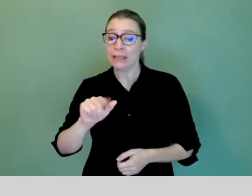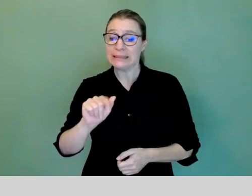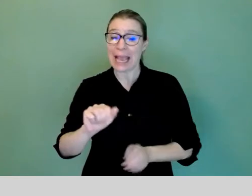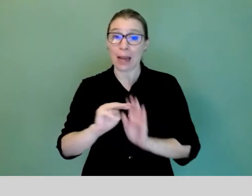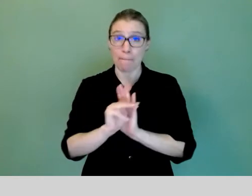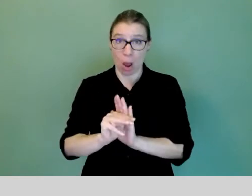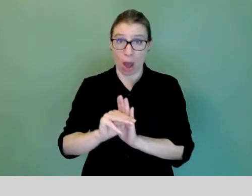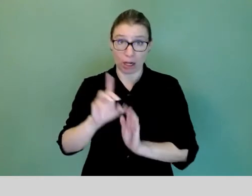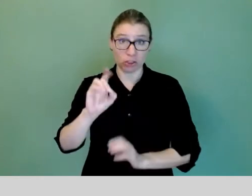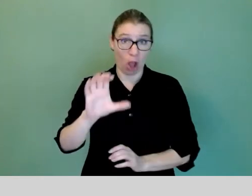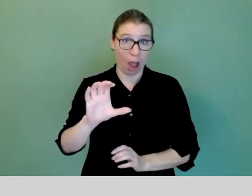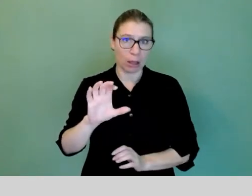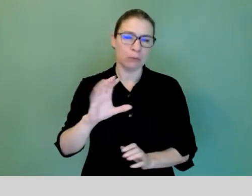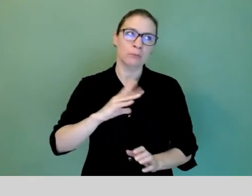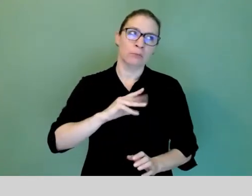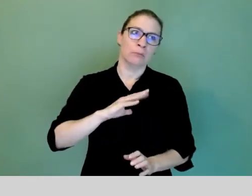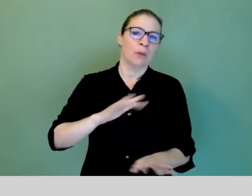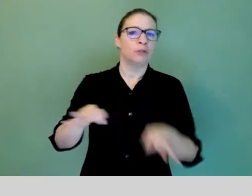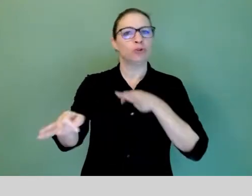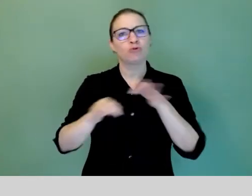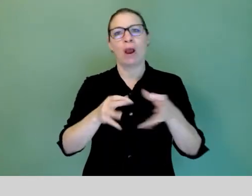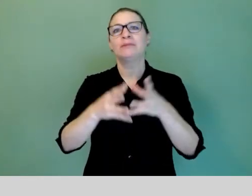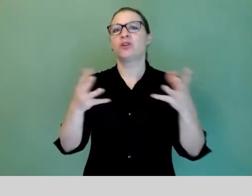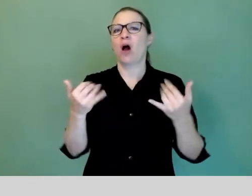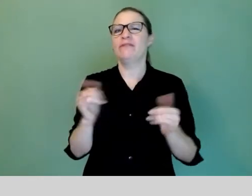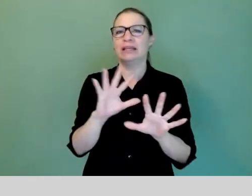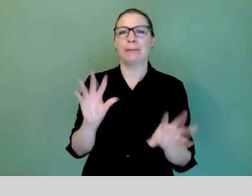which describes much of the magic that you can do with Python.